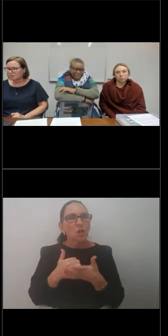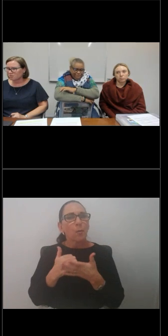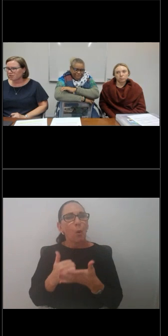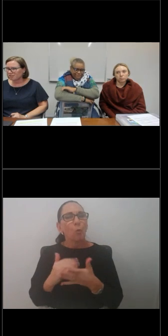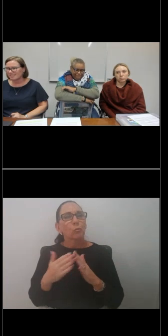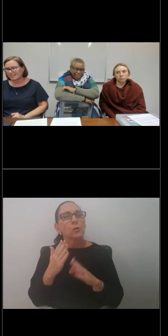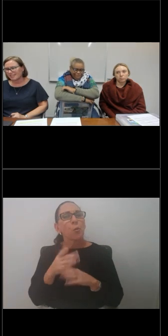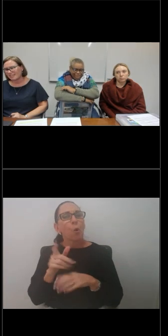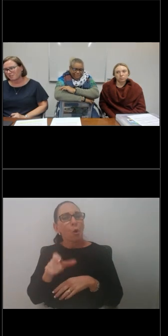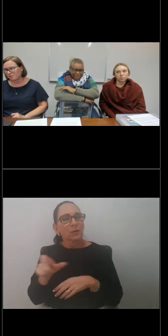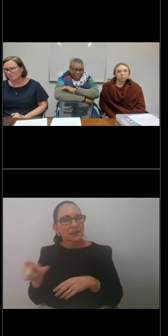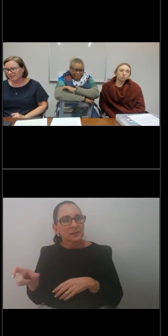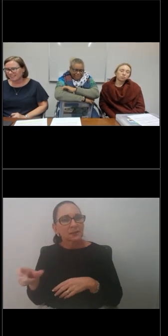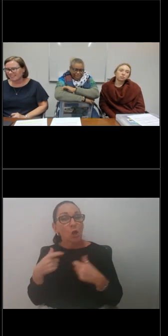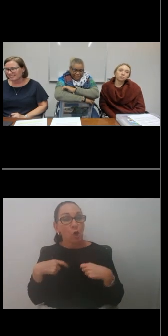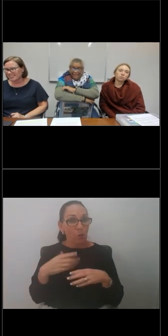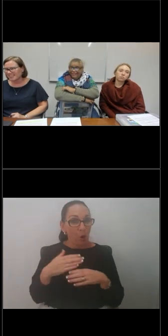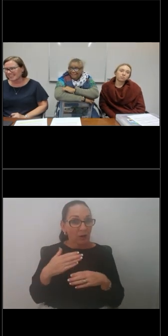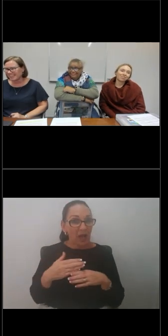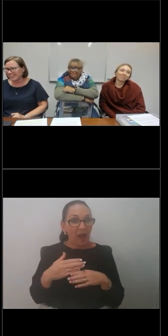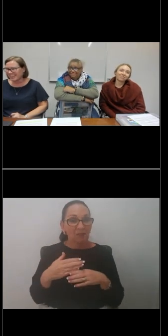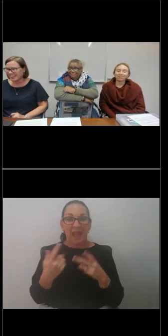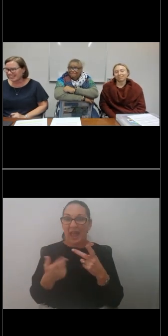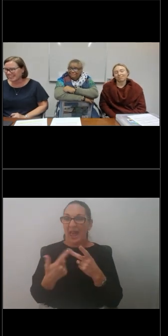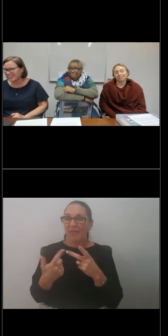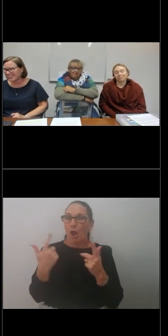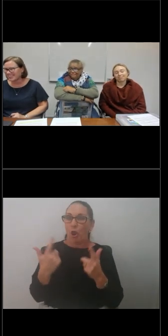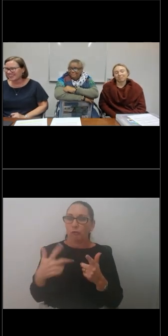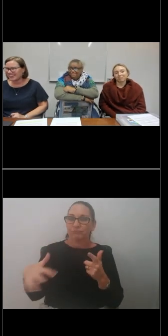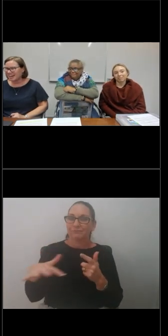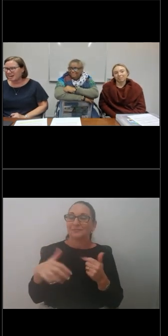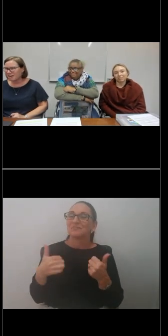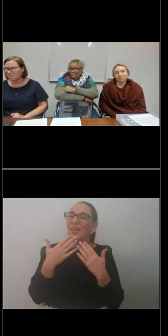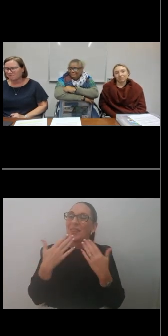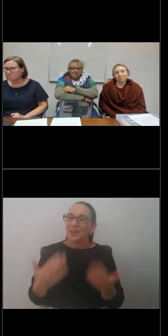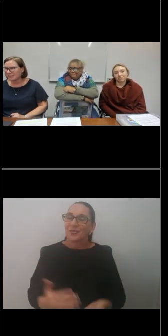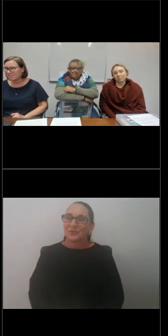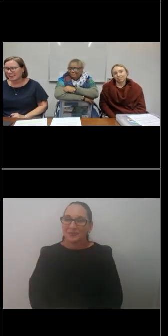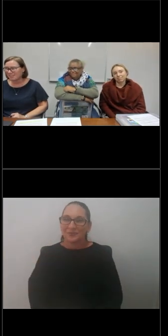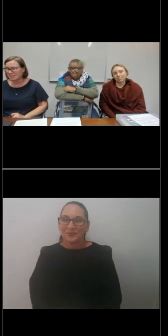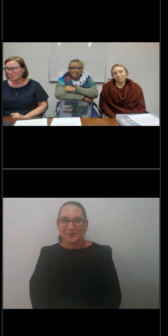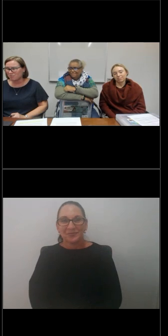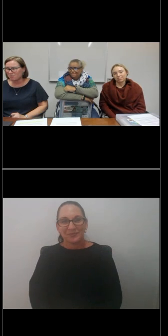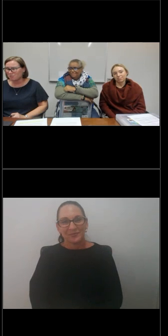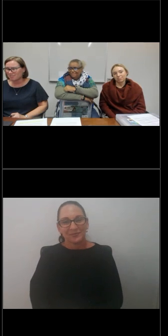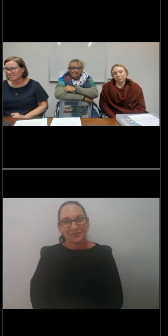workers and a large group of other so thank you um we recognize that Blurred Borders is